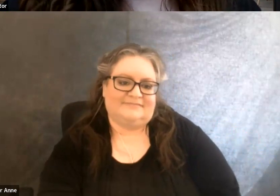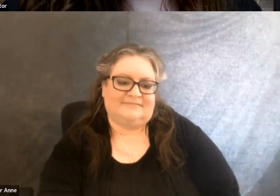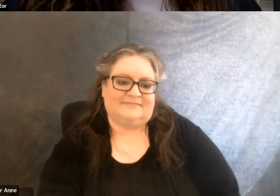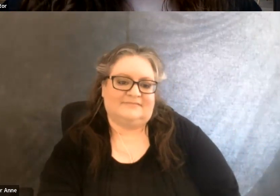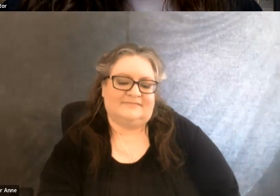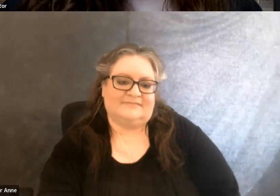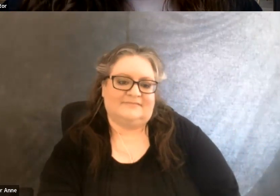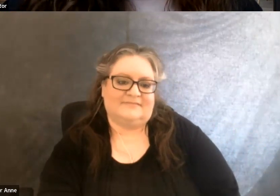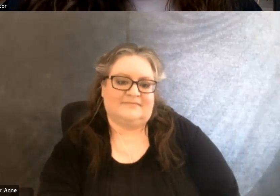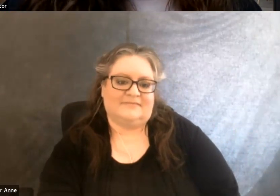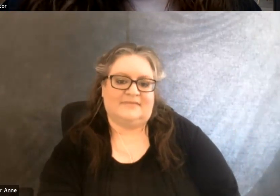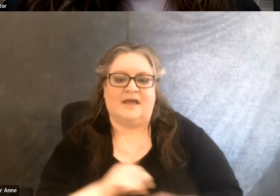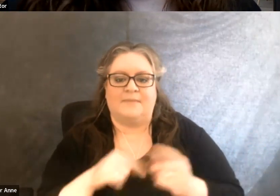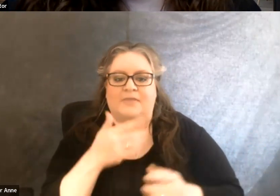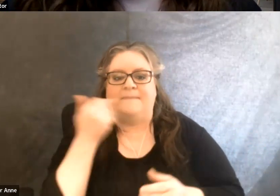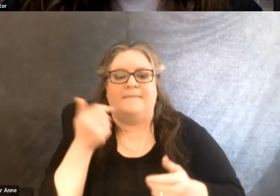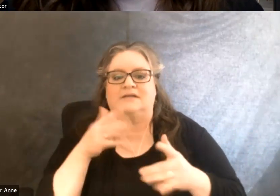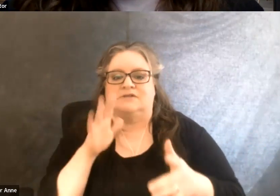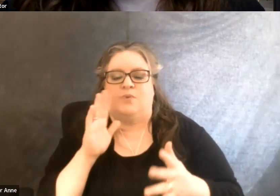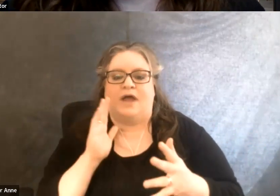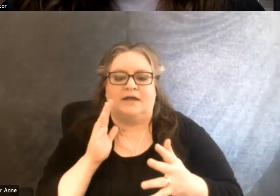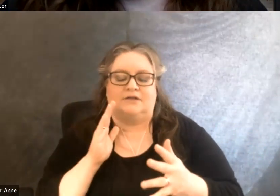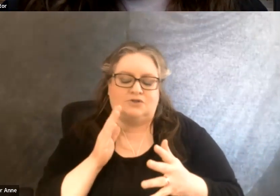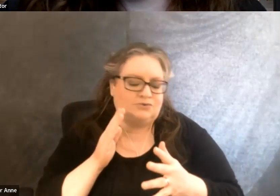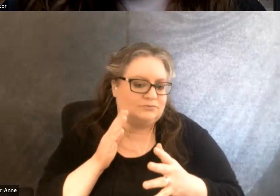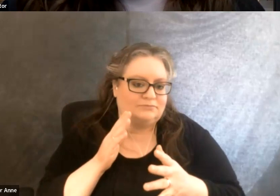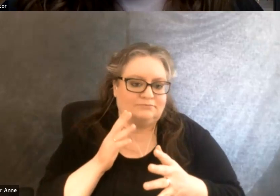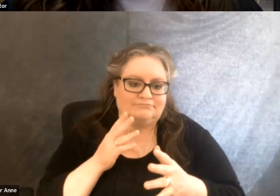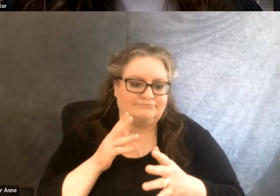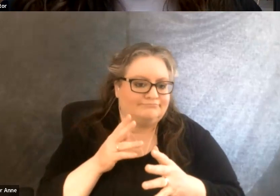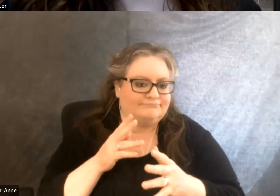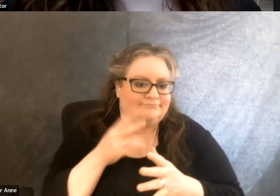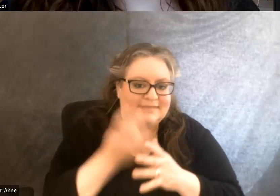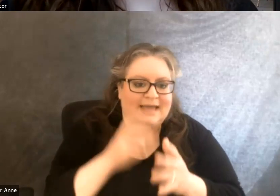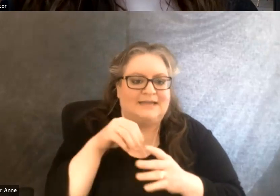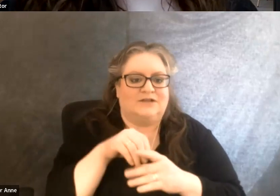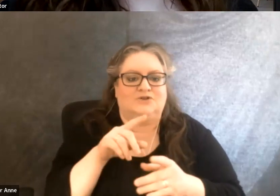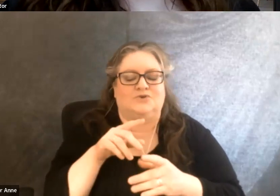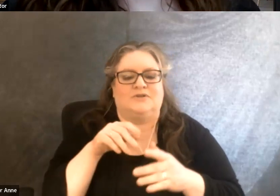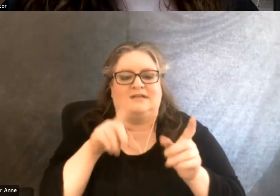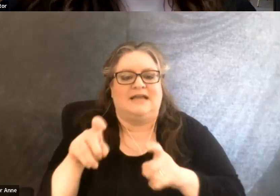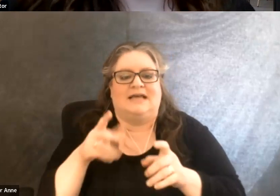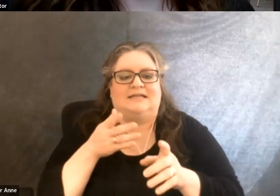About the best way to break into the accessibility testing field, what about certifications, boot camps,